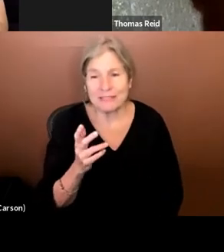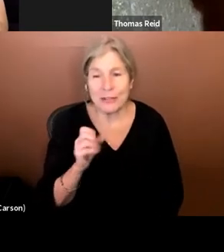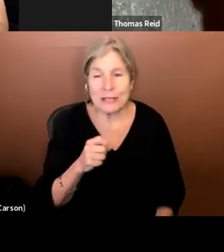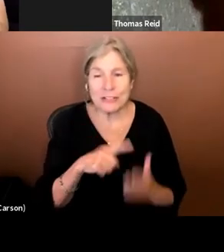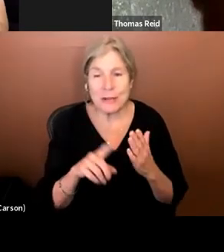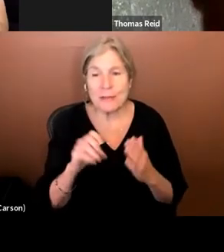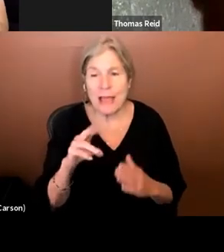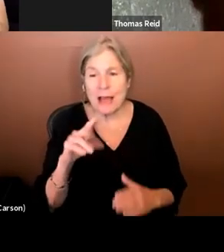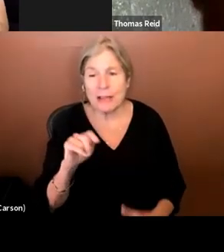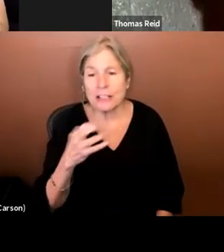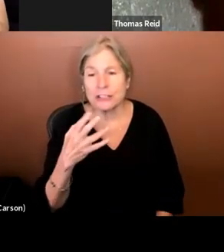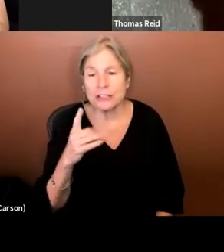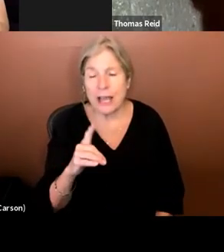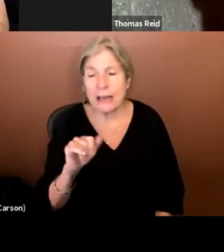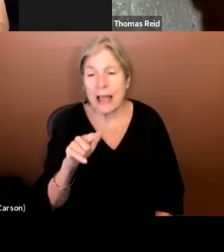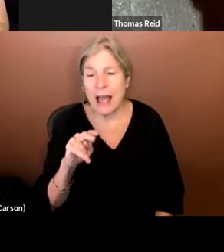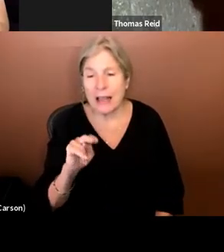magic.com. The reason I